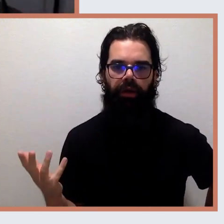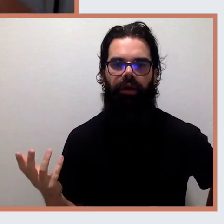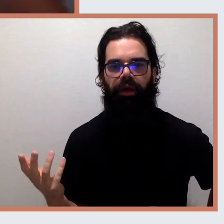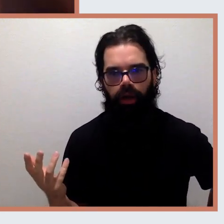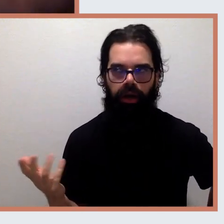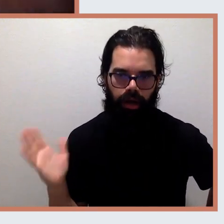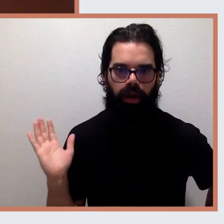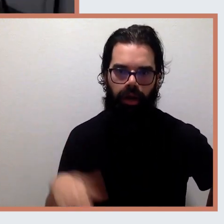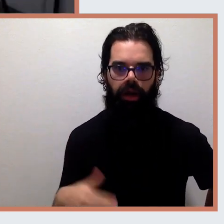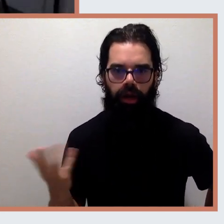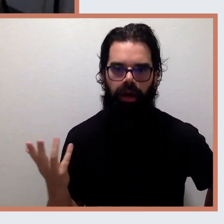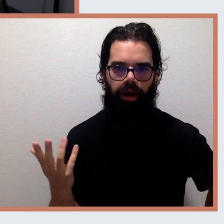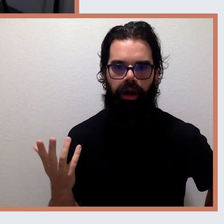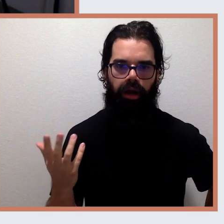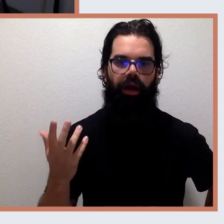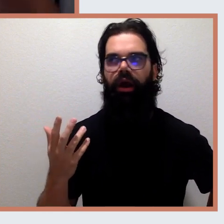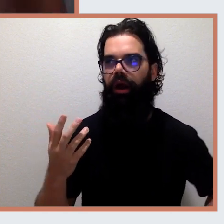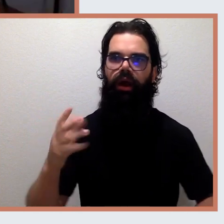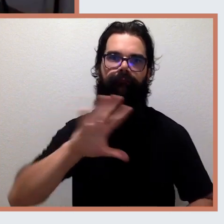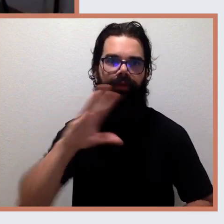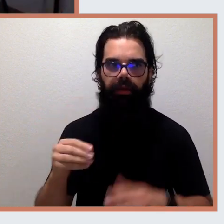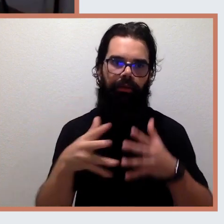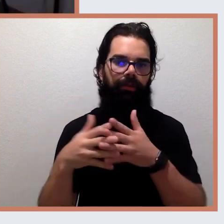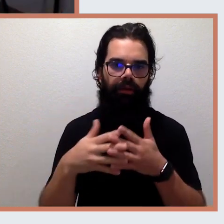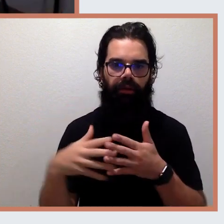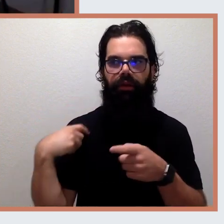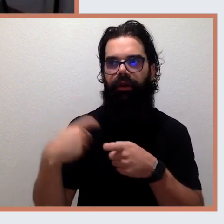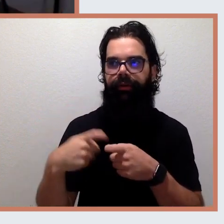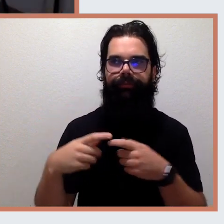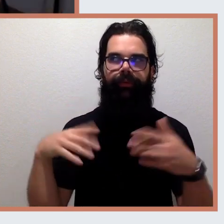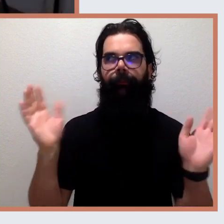"Oh, here we go, inclusion, MENA, Asians,